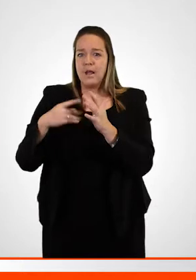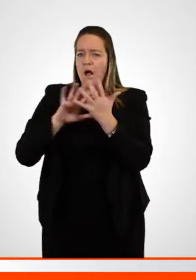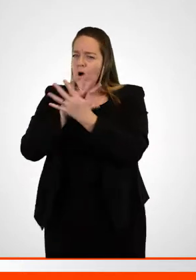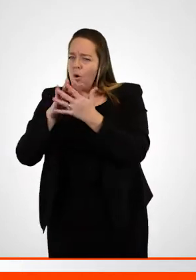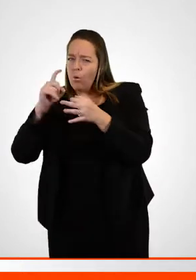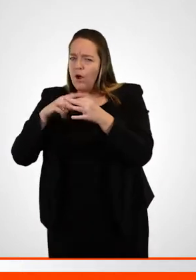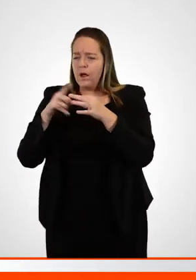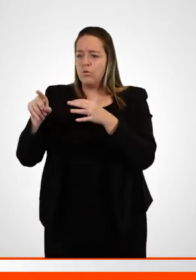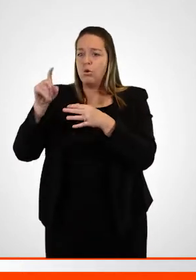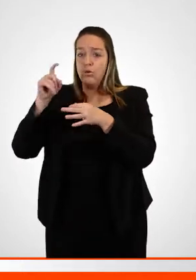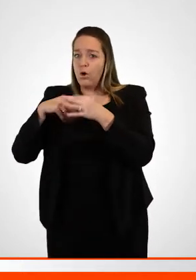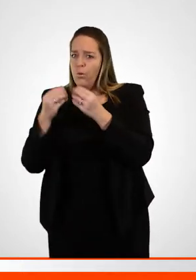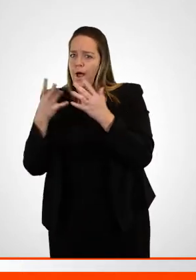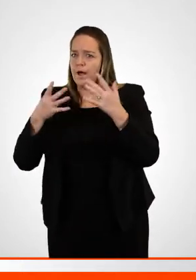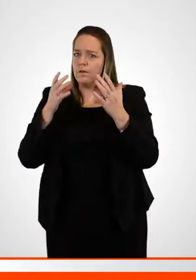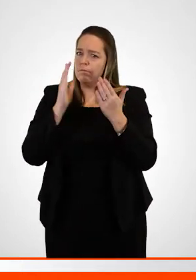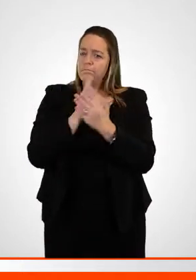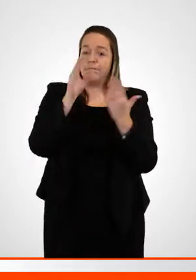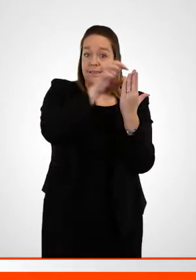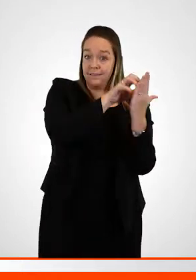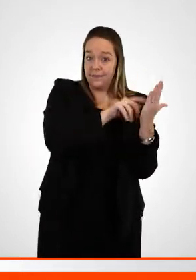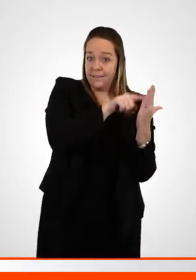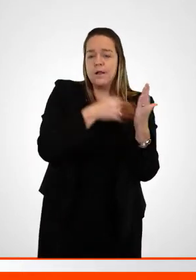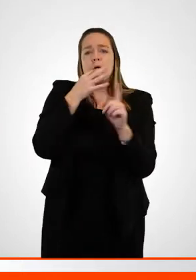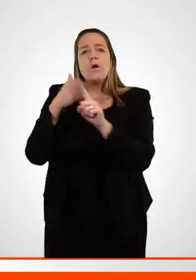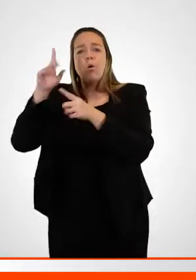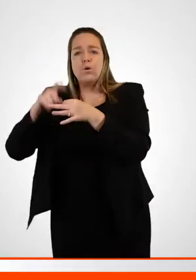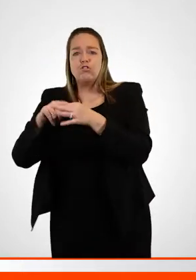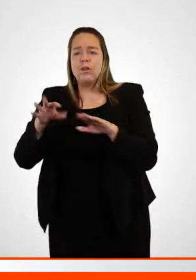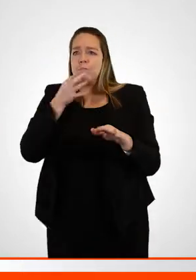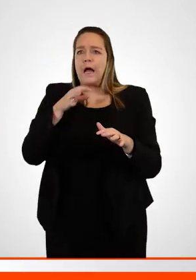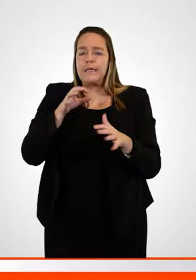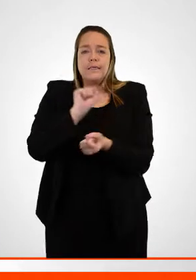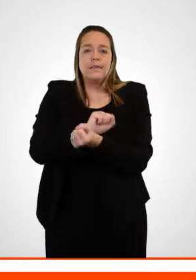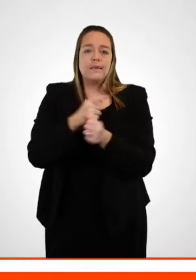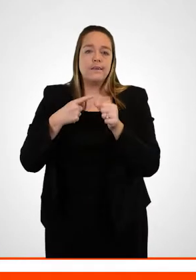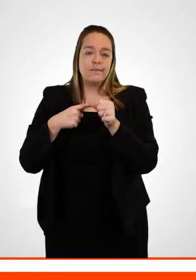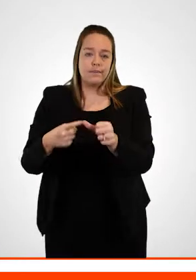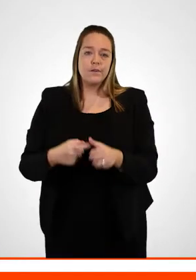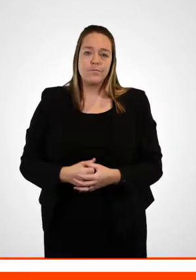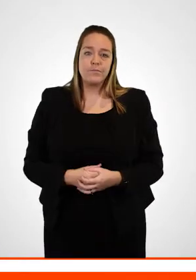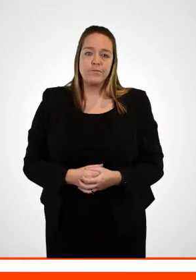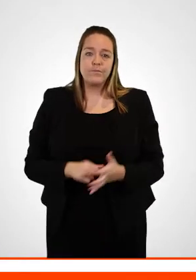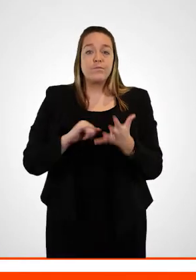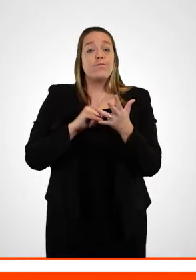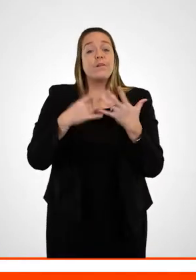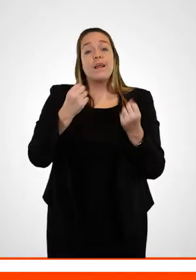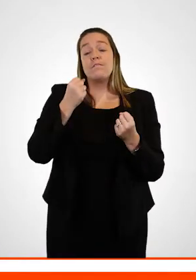more inferential kind of information, they certainly have more difficulty with that. So, let's take a look at some of the individual results